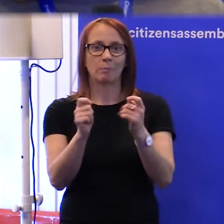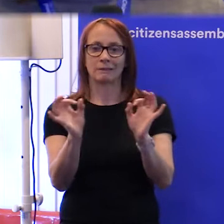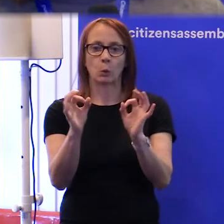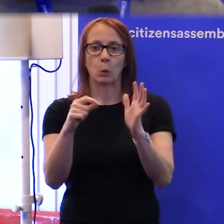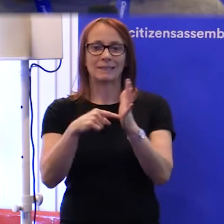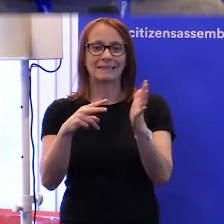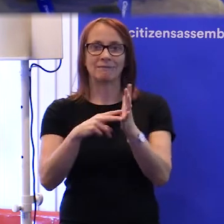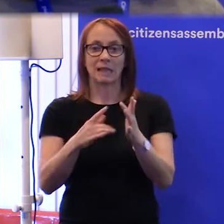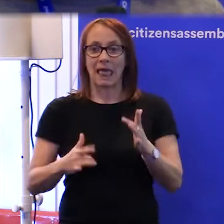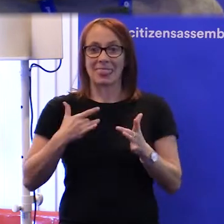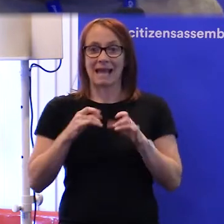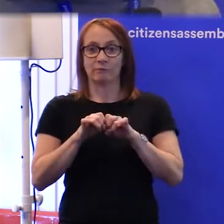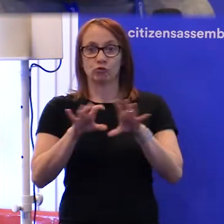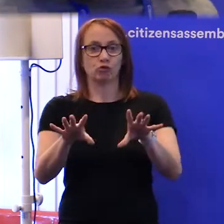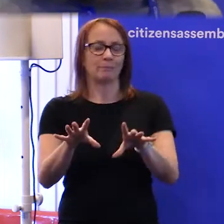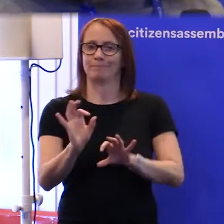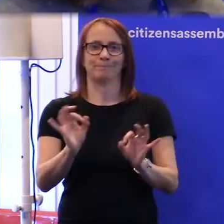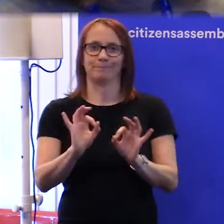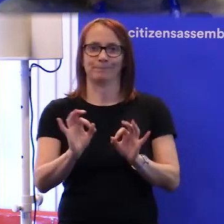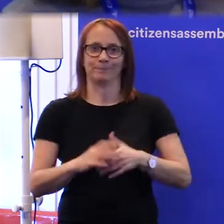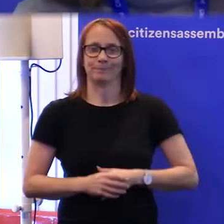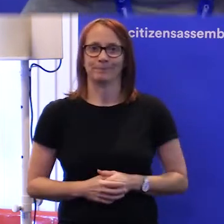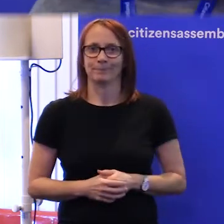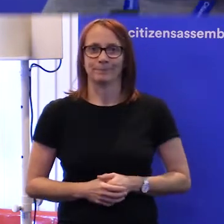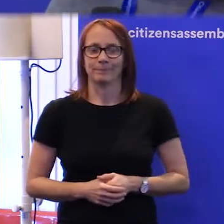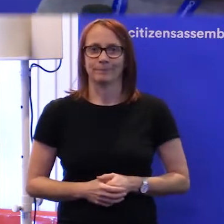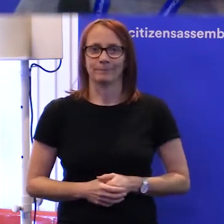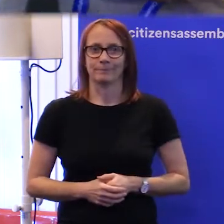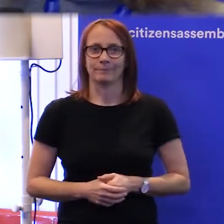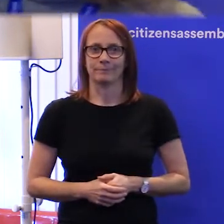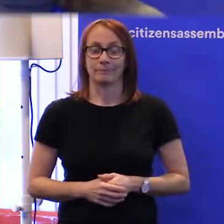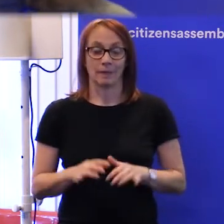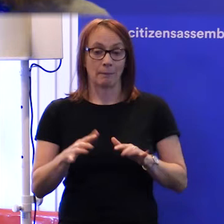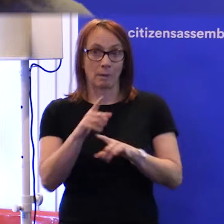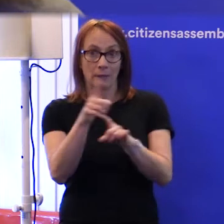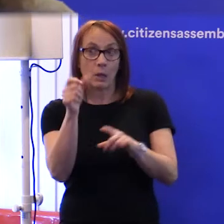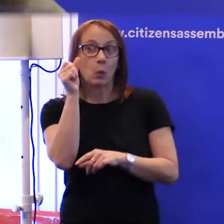live-streaming the events like we did last time you may be aware that out with